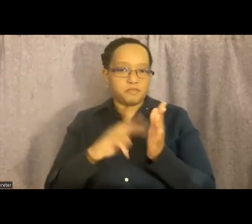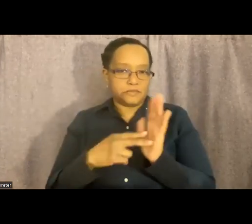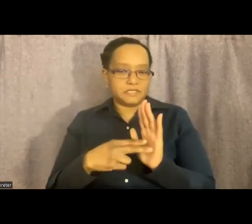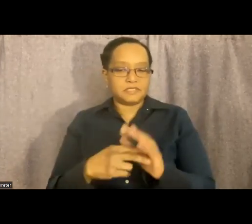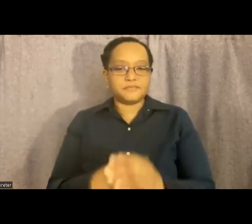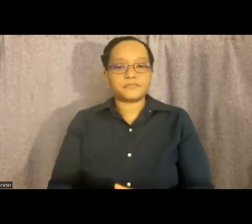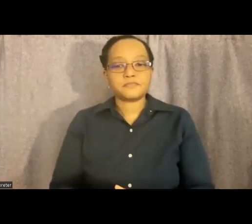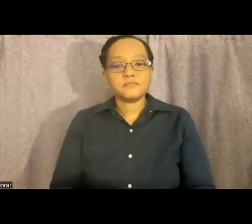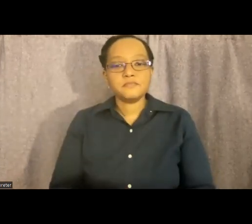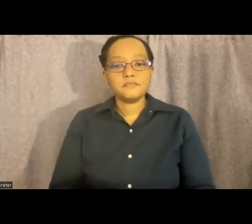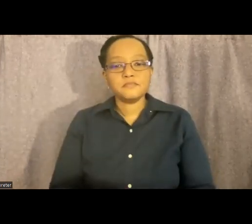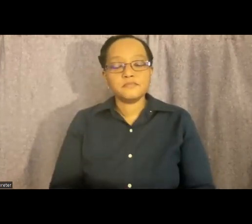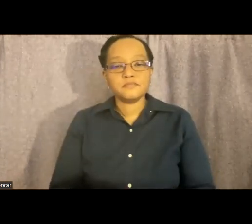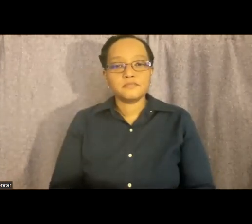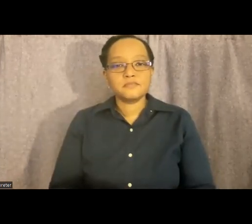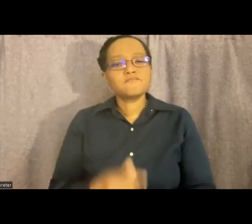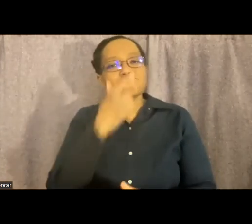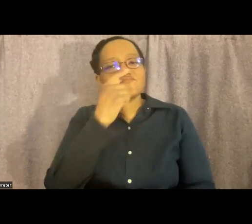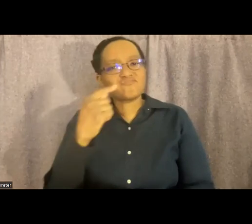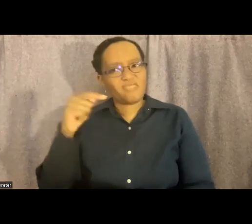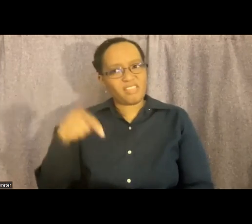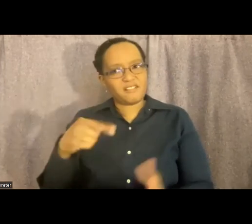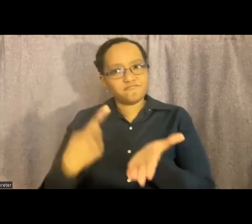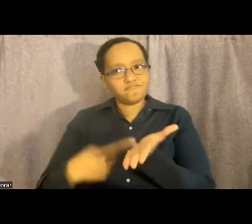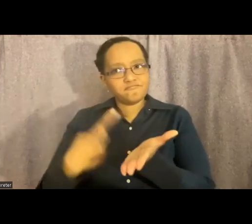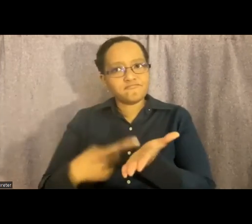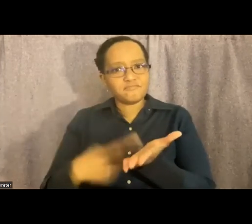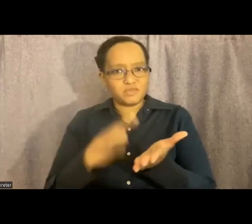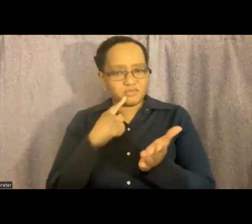You know, this is a very interesting conversation and one that is needed.